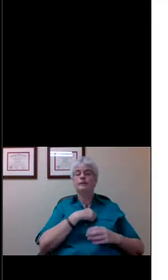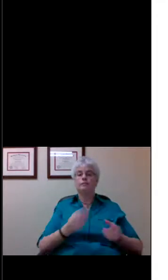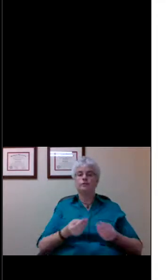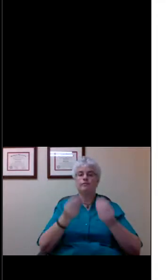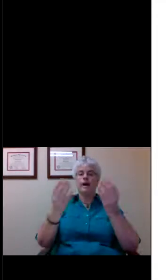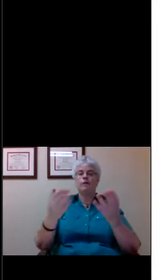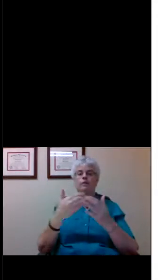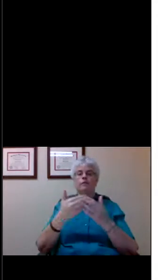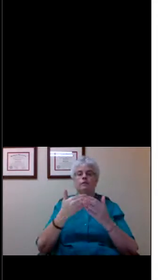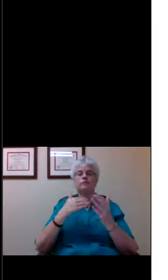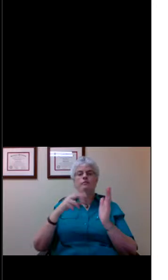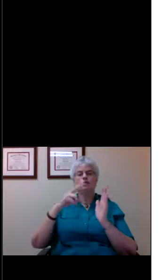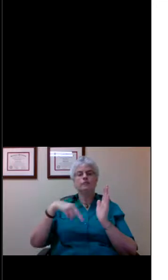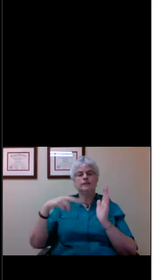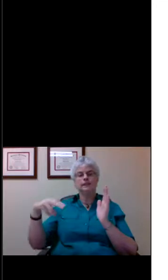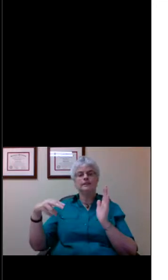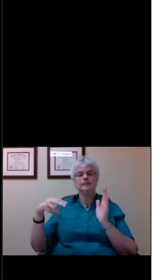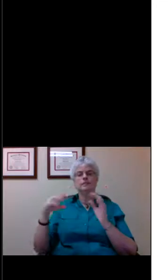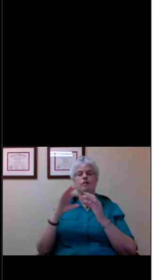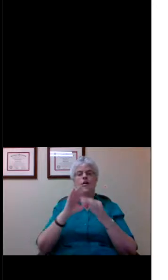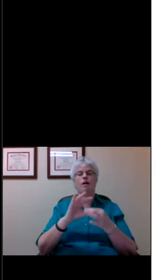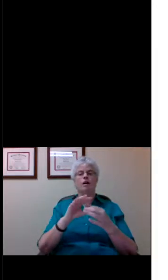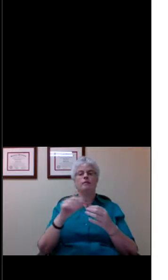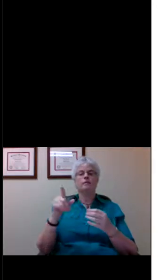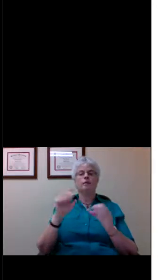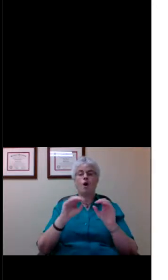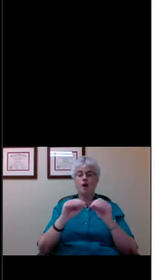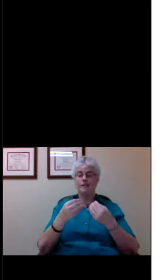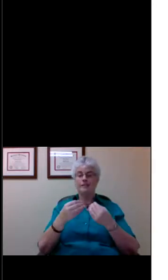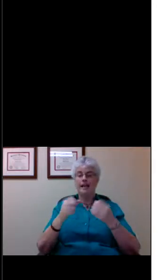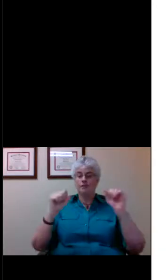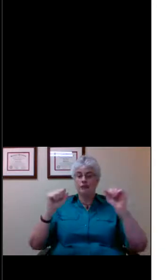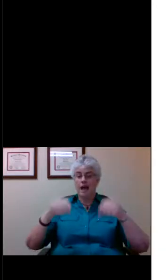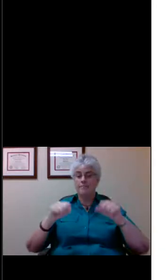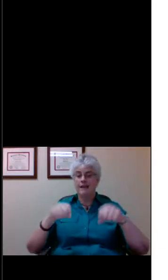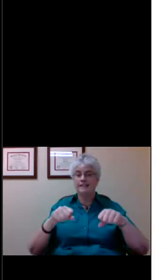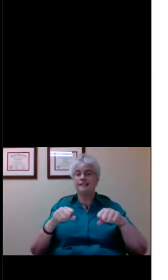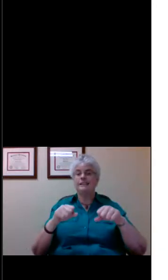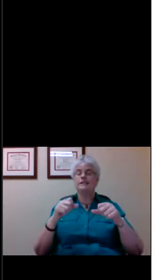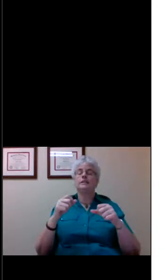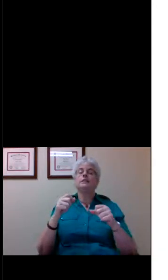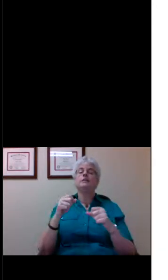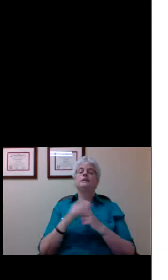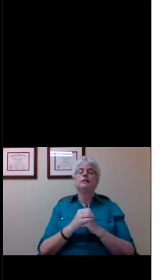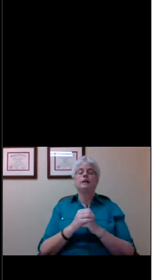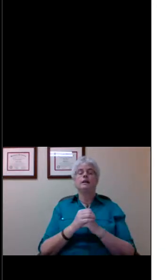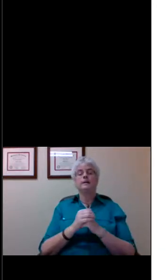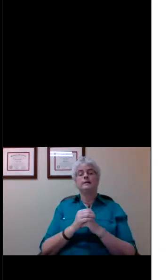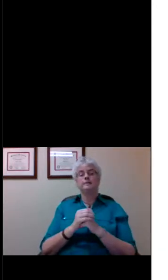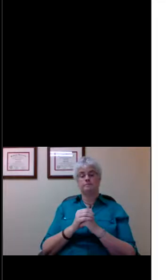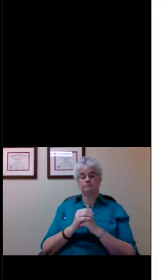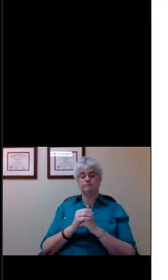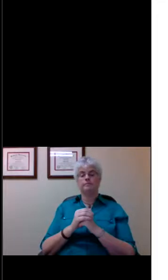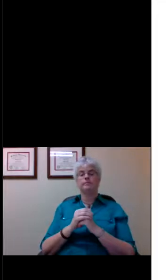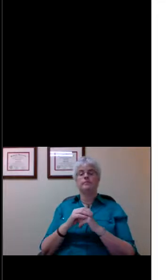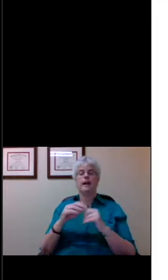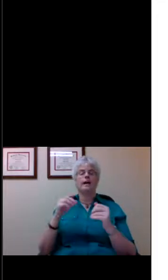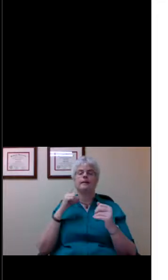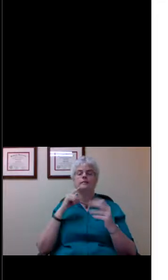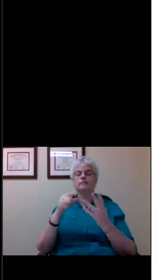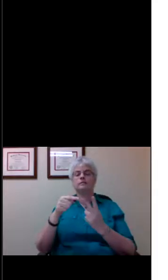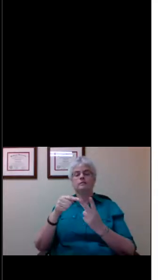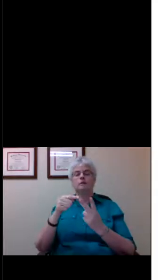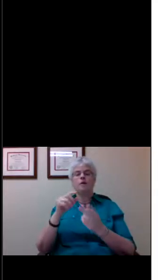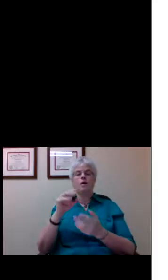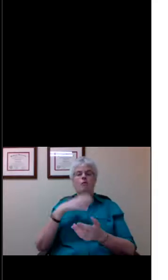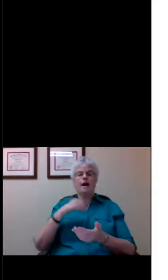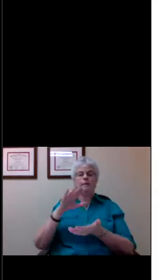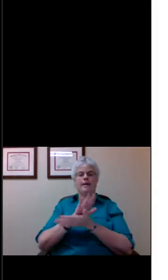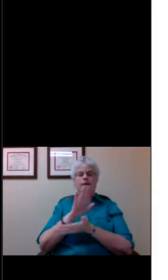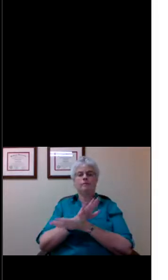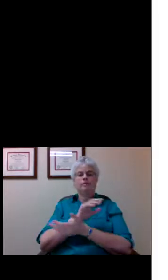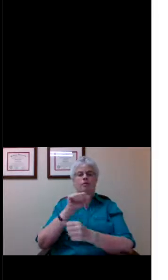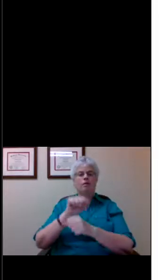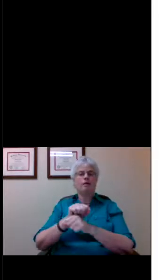cohort. And we provided some pre-reading on organizational capacity. There